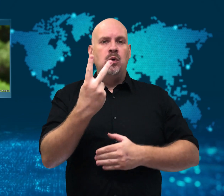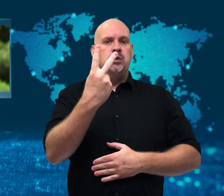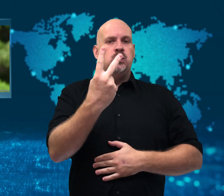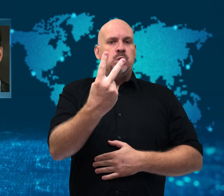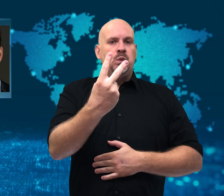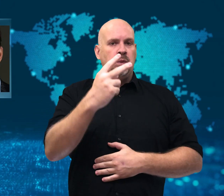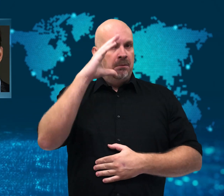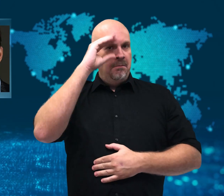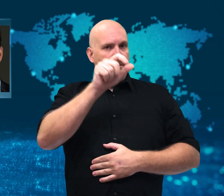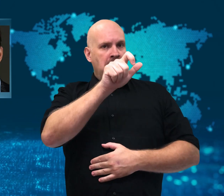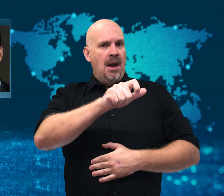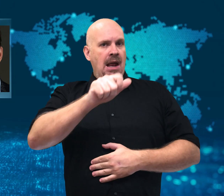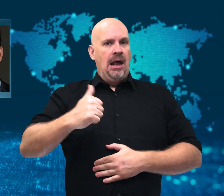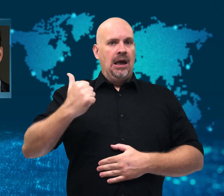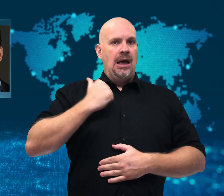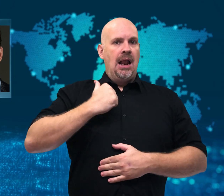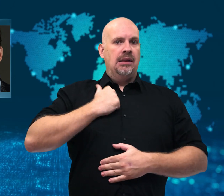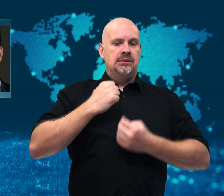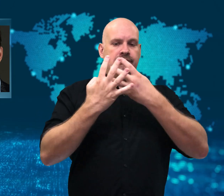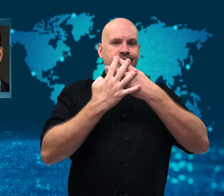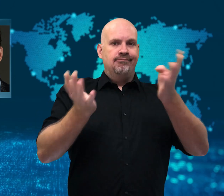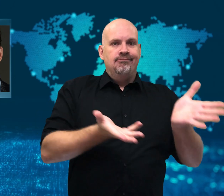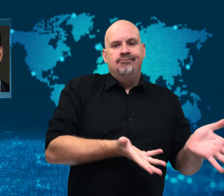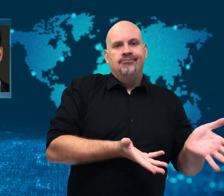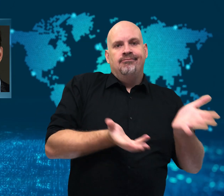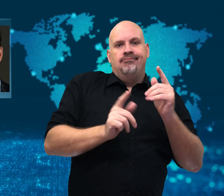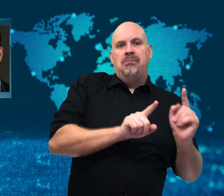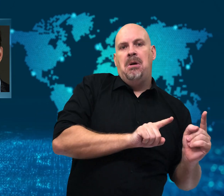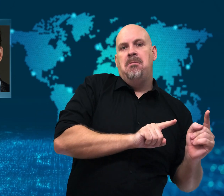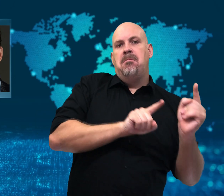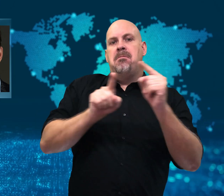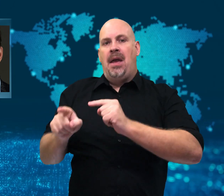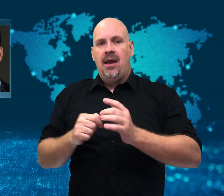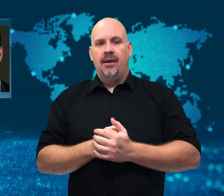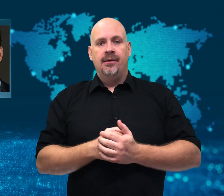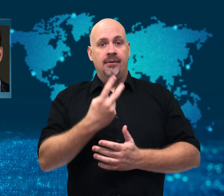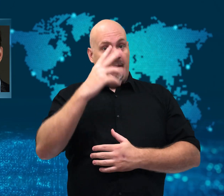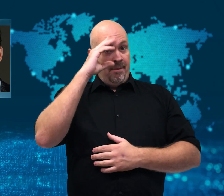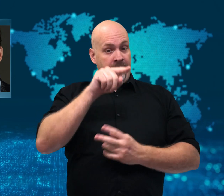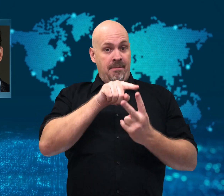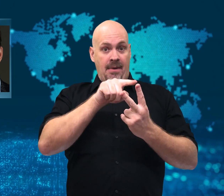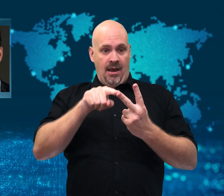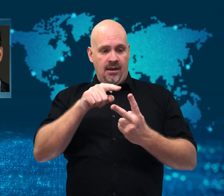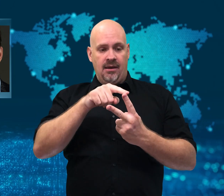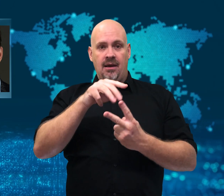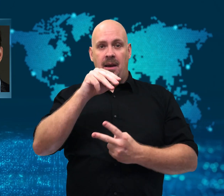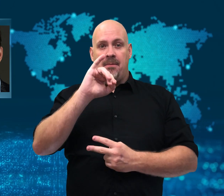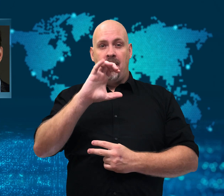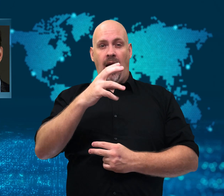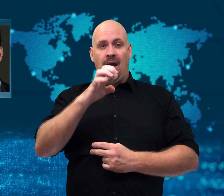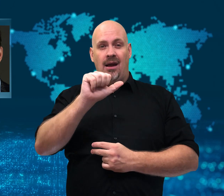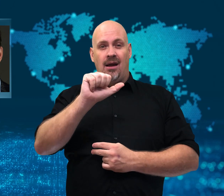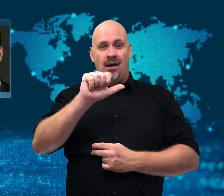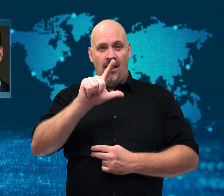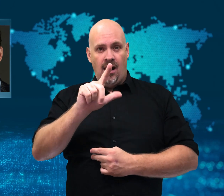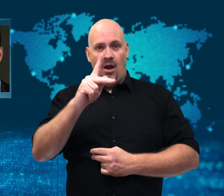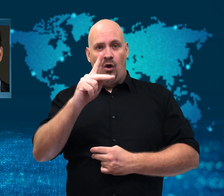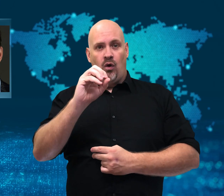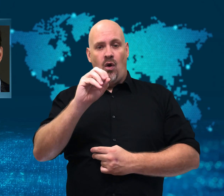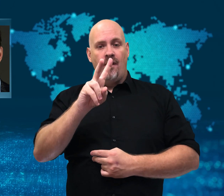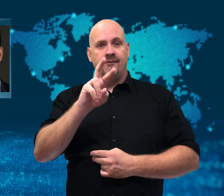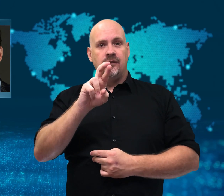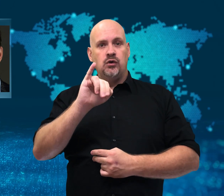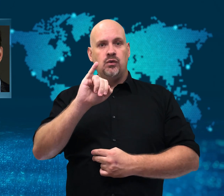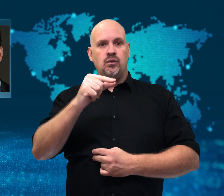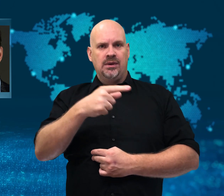and businessman Michael Spavor - were released from prison in China.